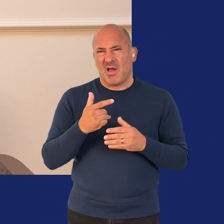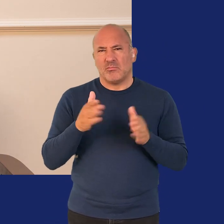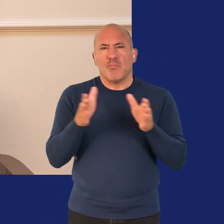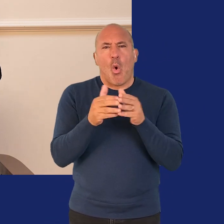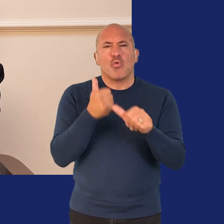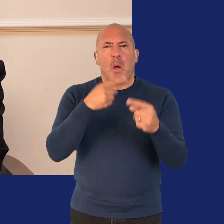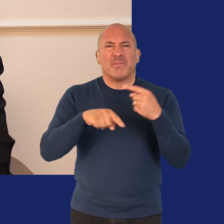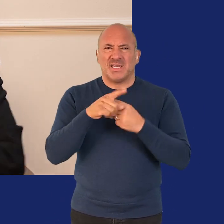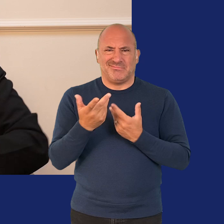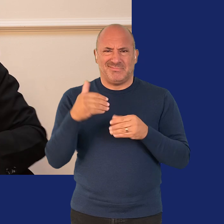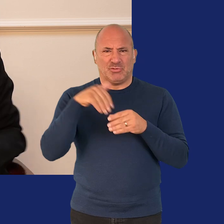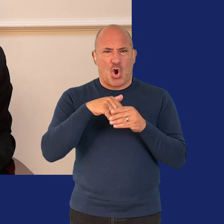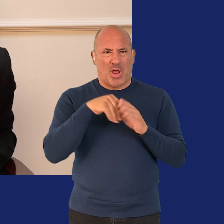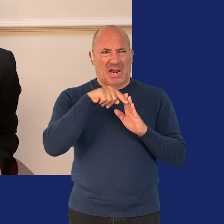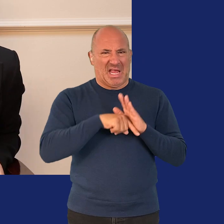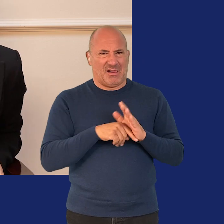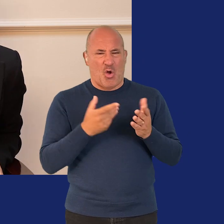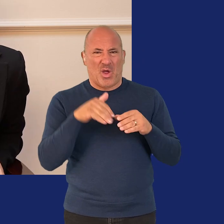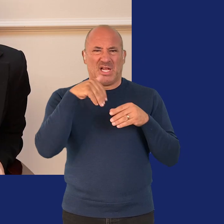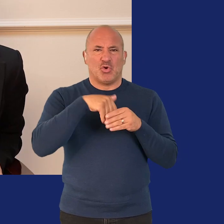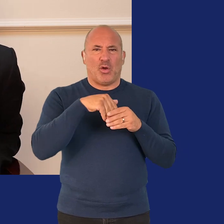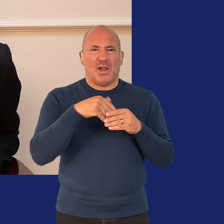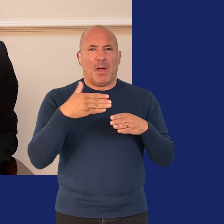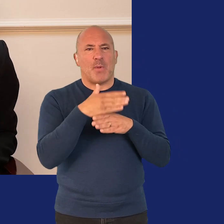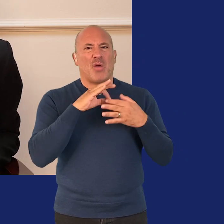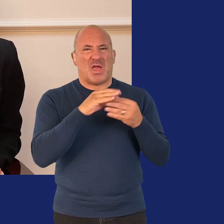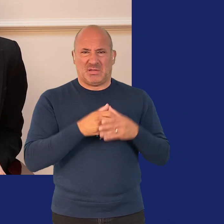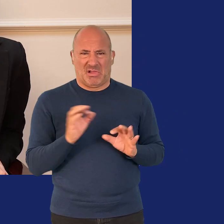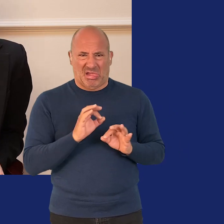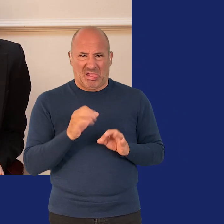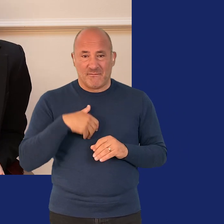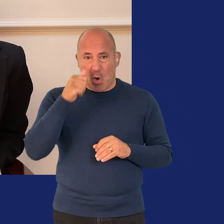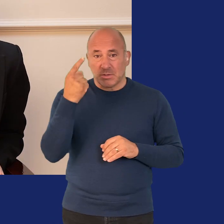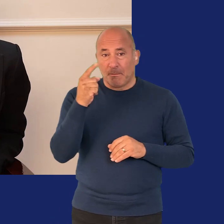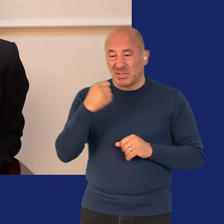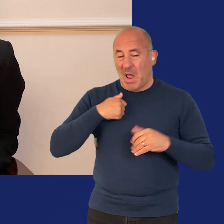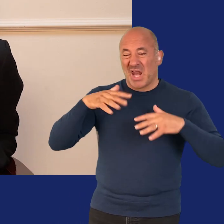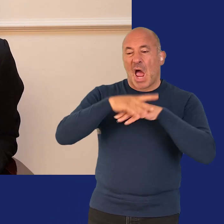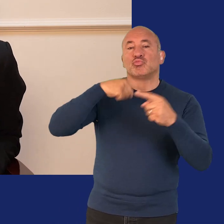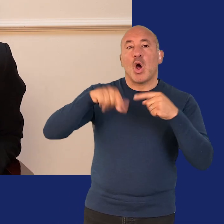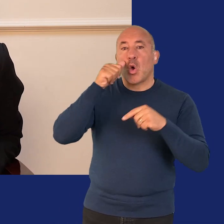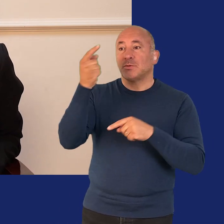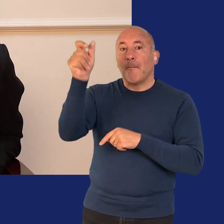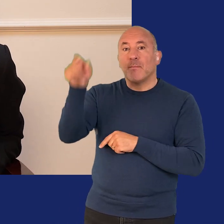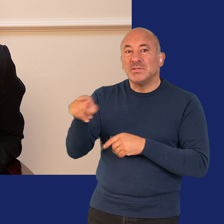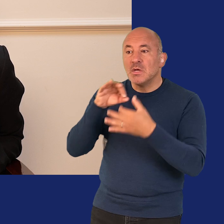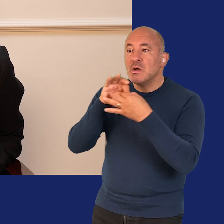employee relations teams, having somebody outside in your, your network of people, I think is really, really important.